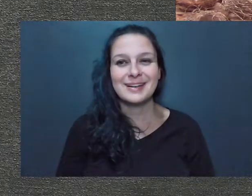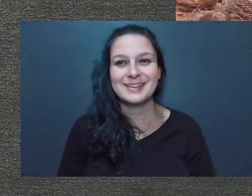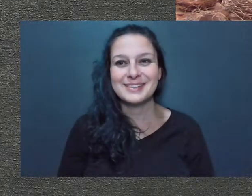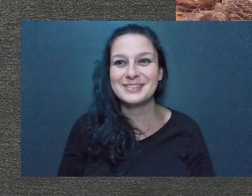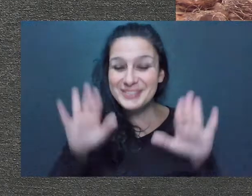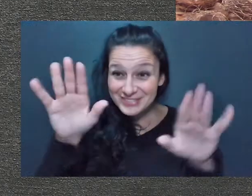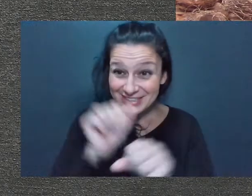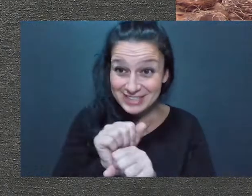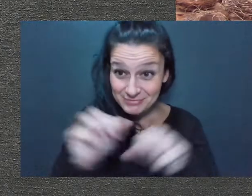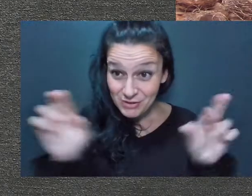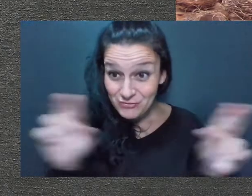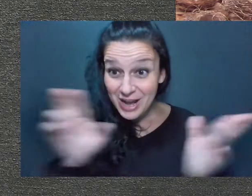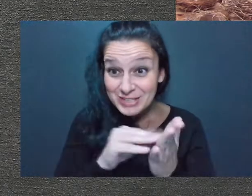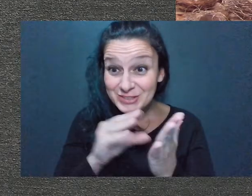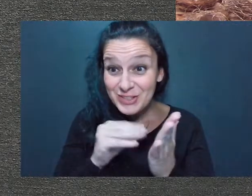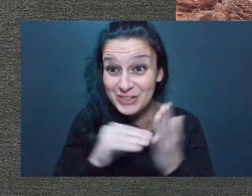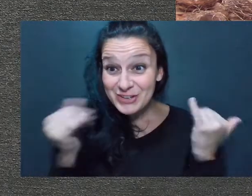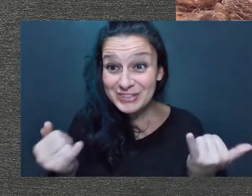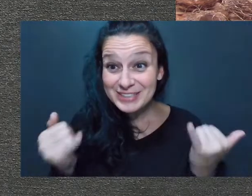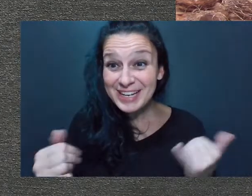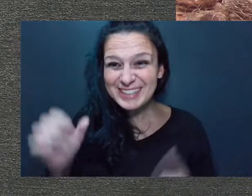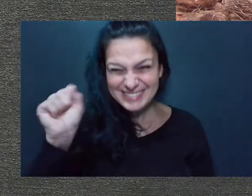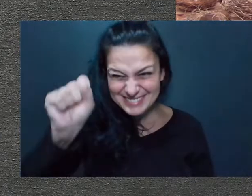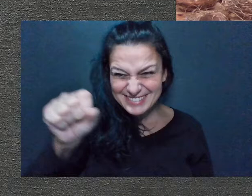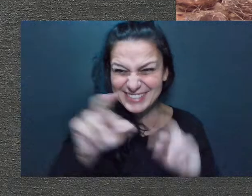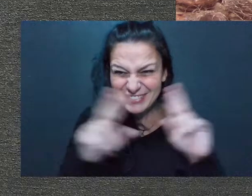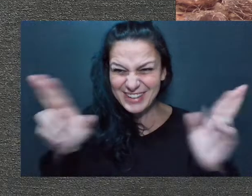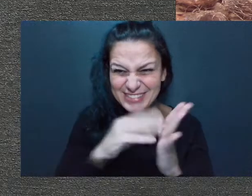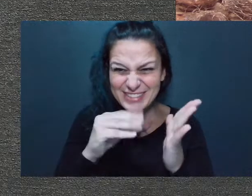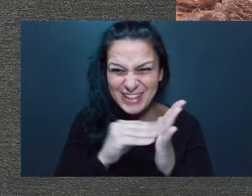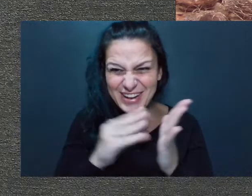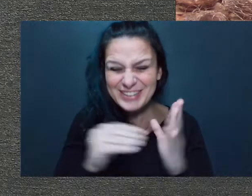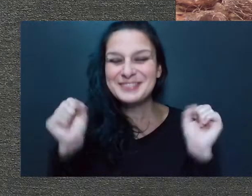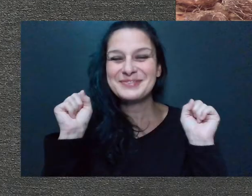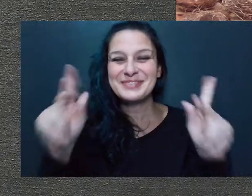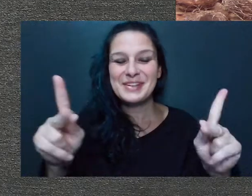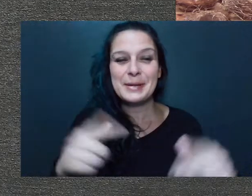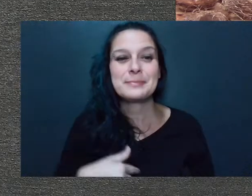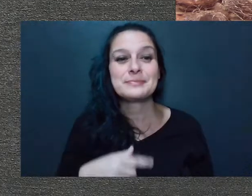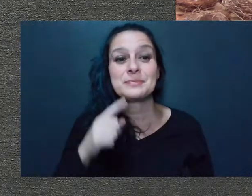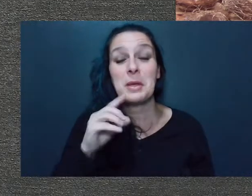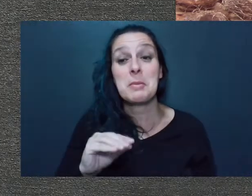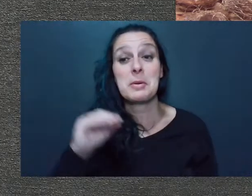Great job, I think we're ready to learn. Are you ready to learn? All right, can I put you